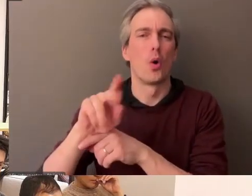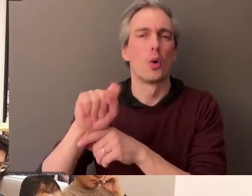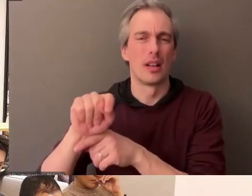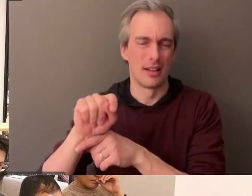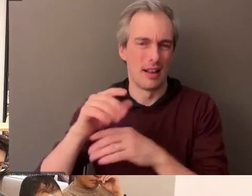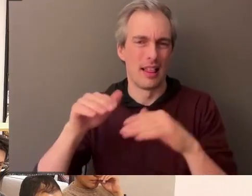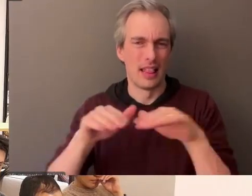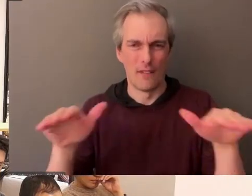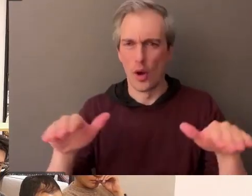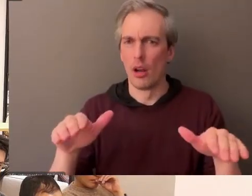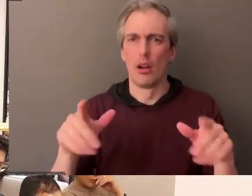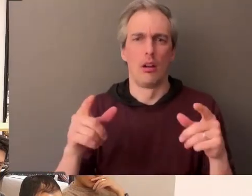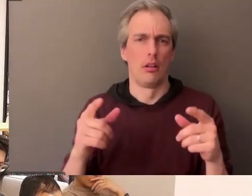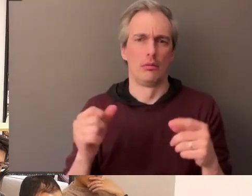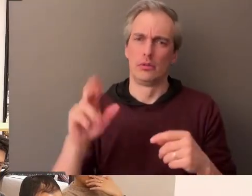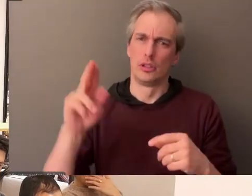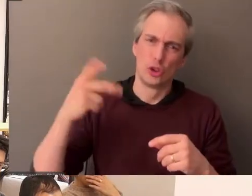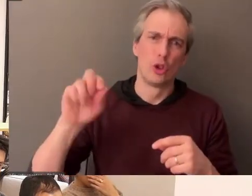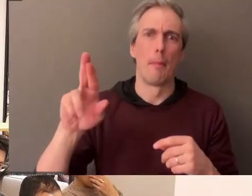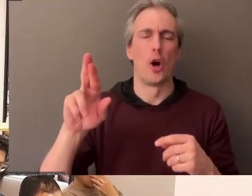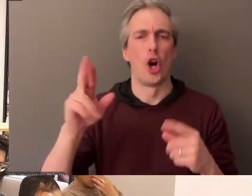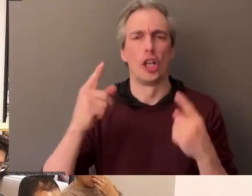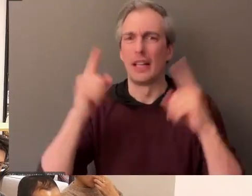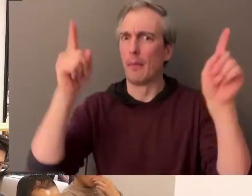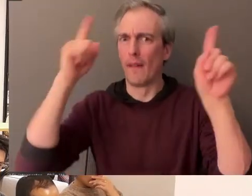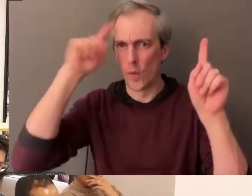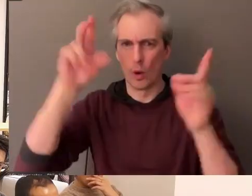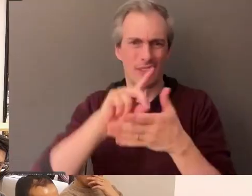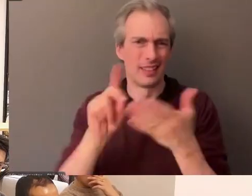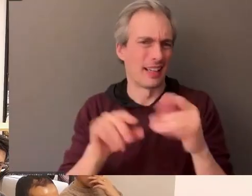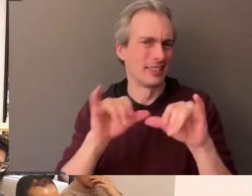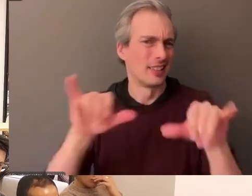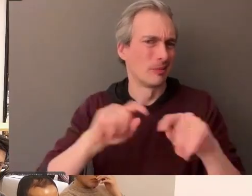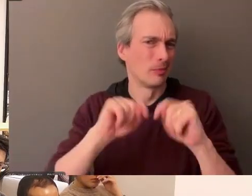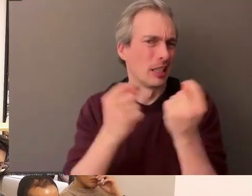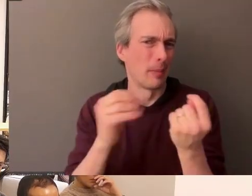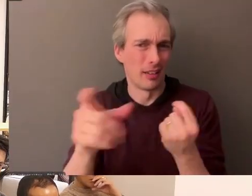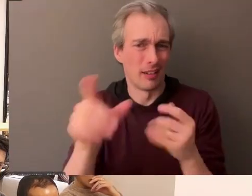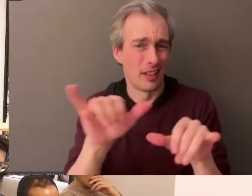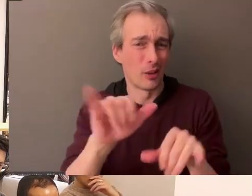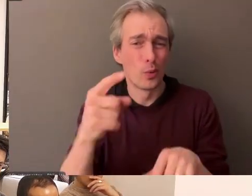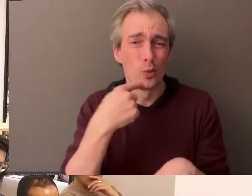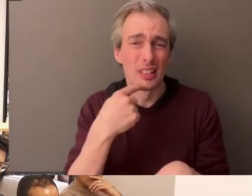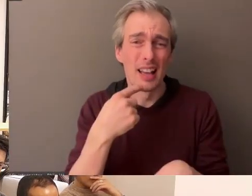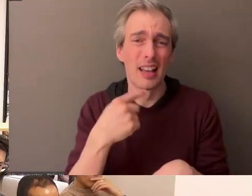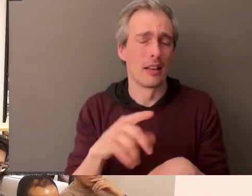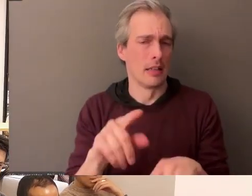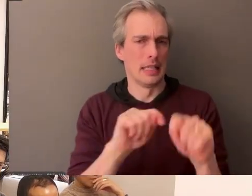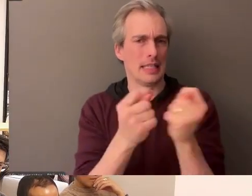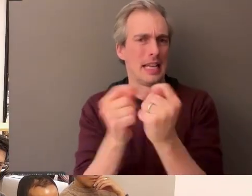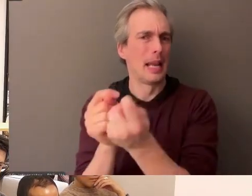And also, as you said, most of the teams break out the tasks by components. Let's build up this component first.